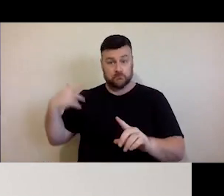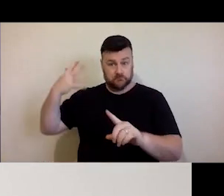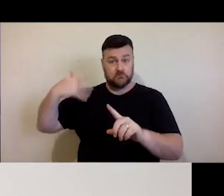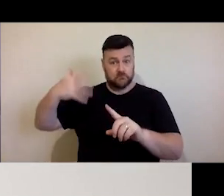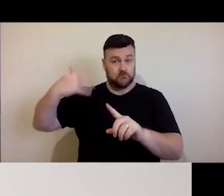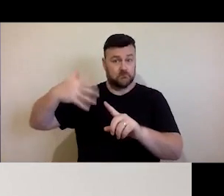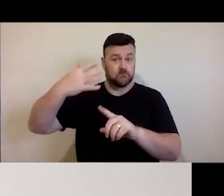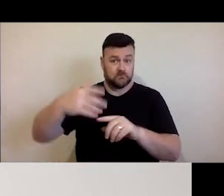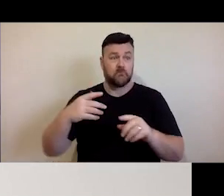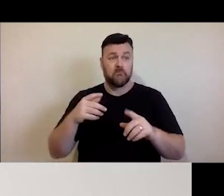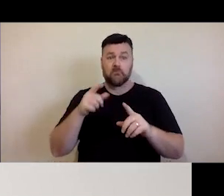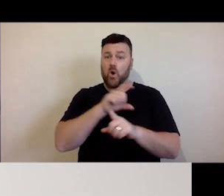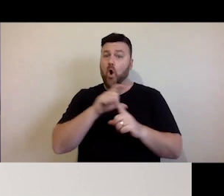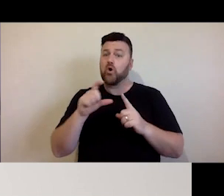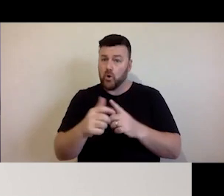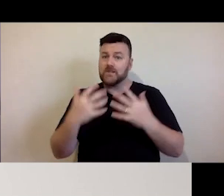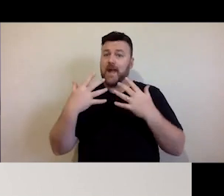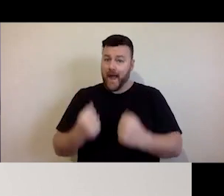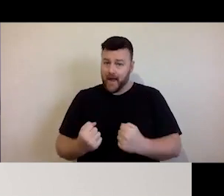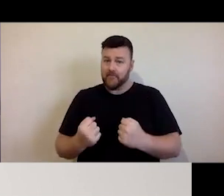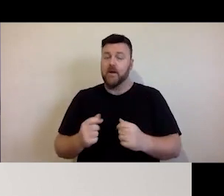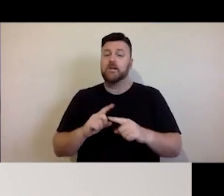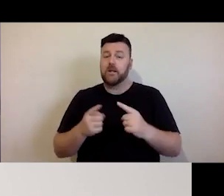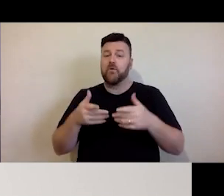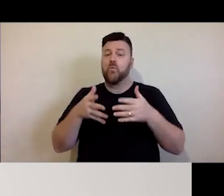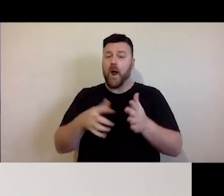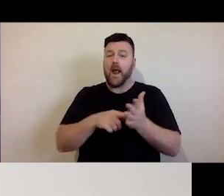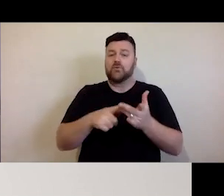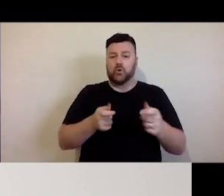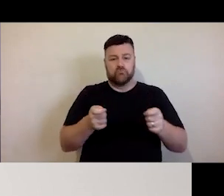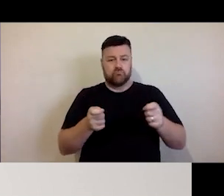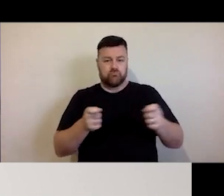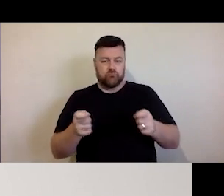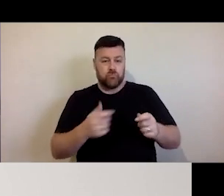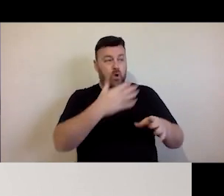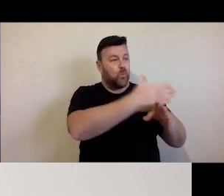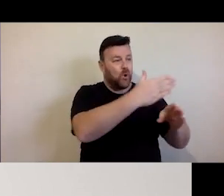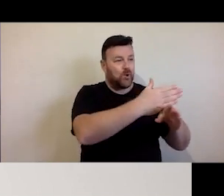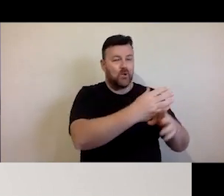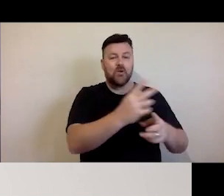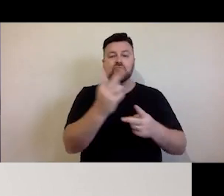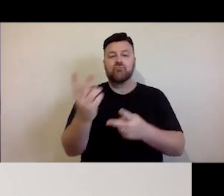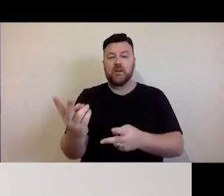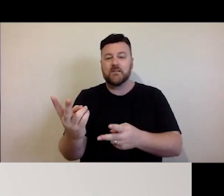regulate natural human tensions of work, rest, and fun. I was going to